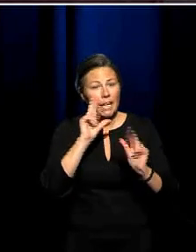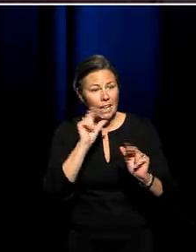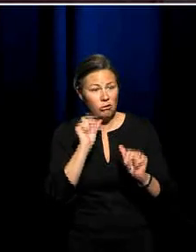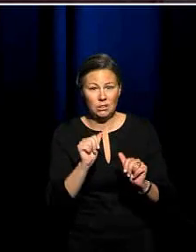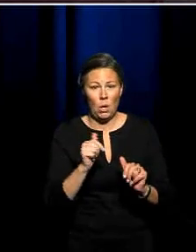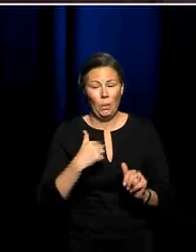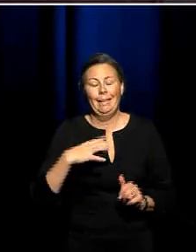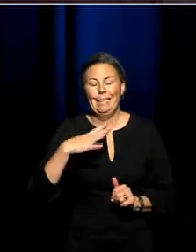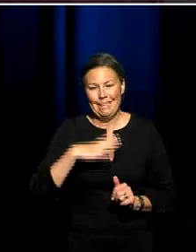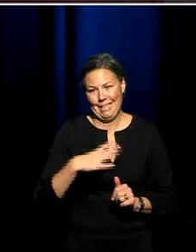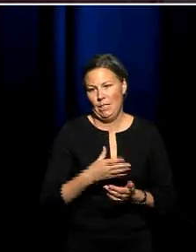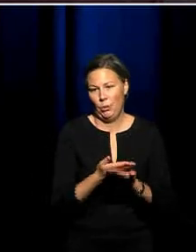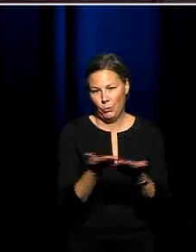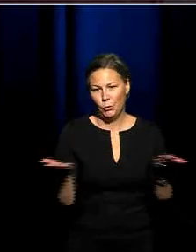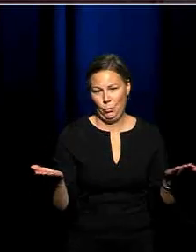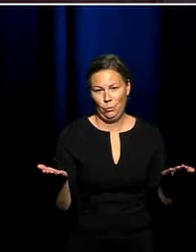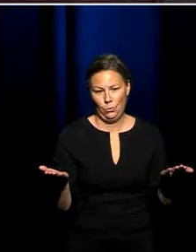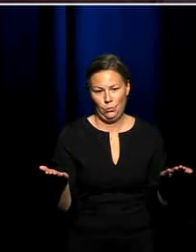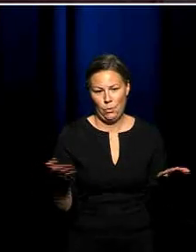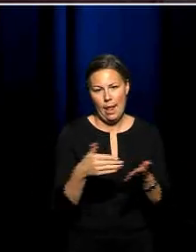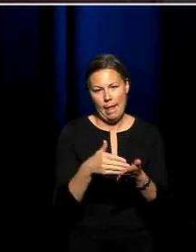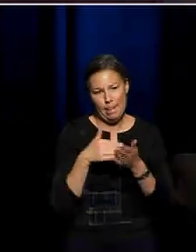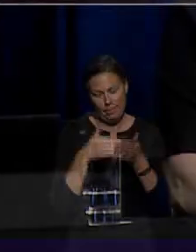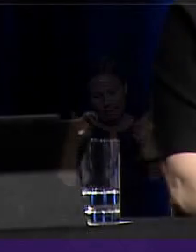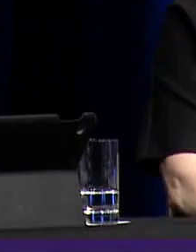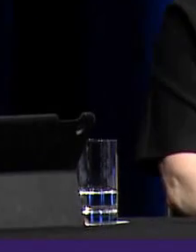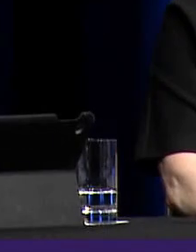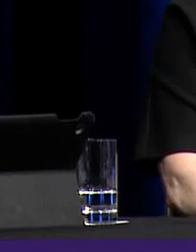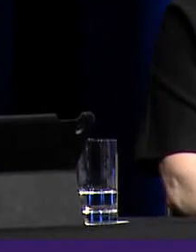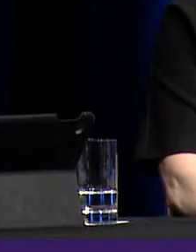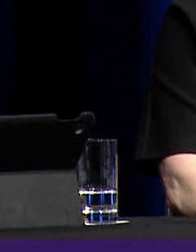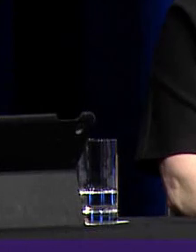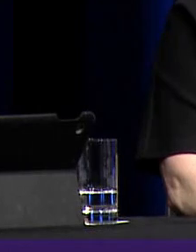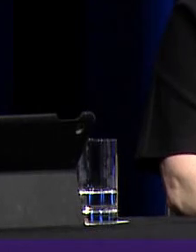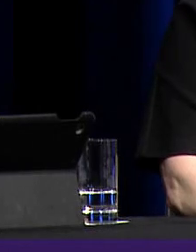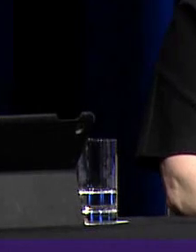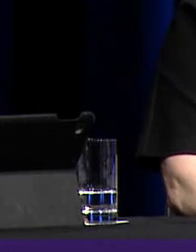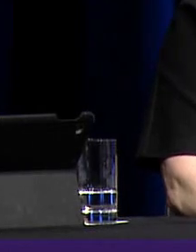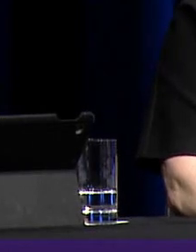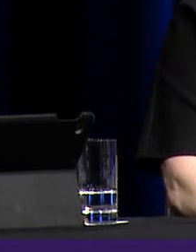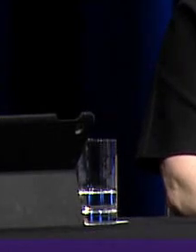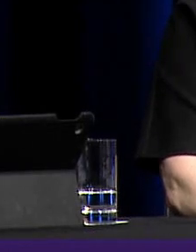the key to its success. I now invite Commissioner McEwin to make opening